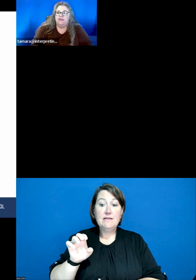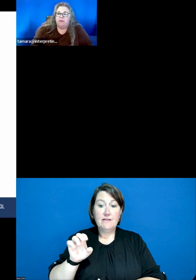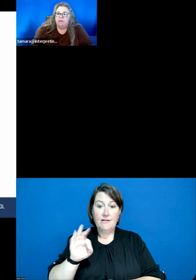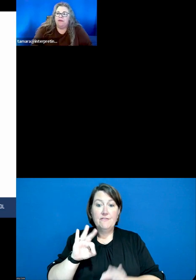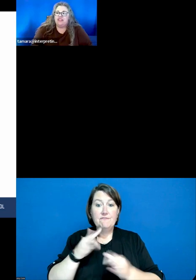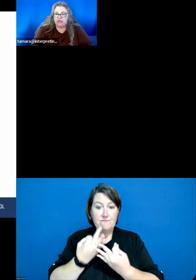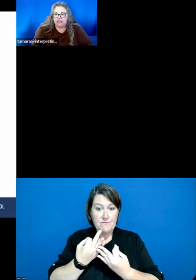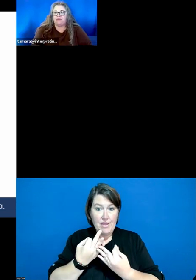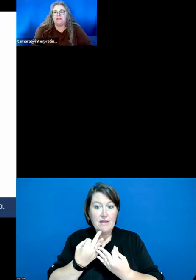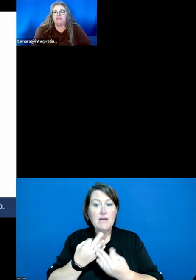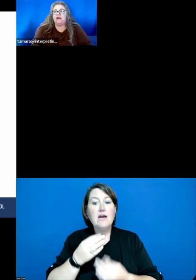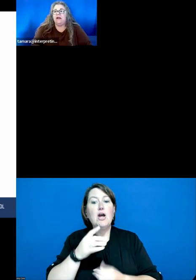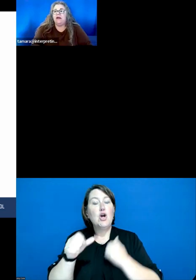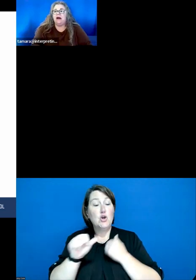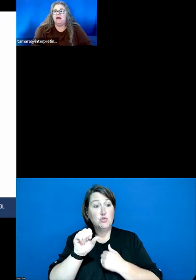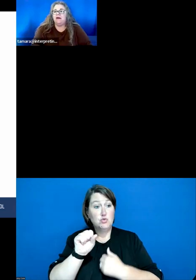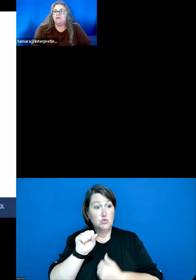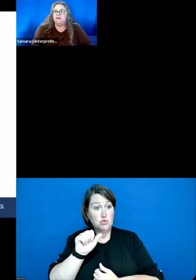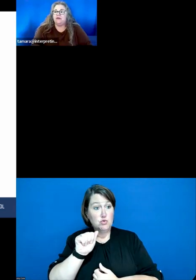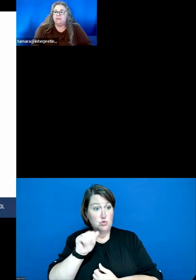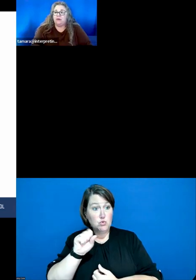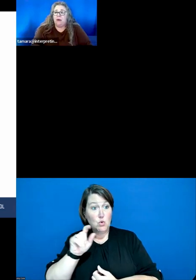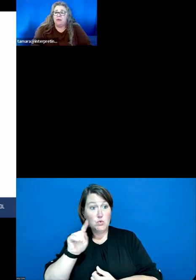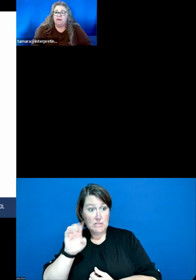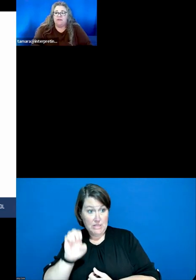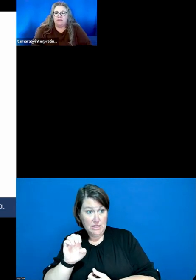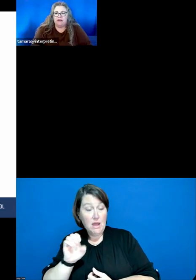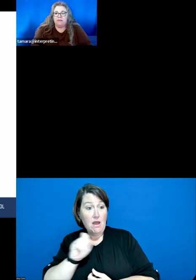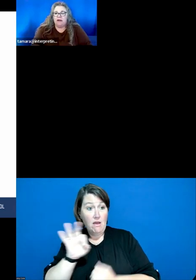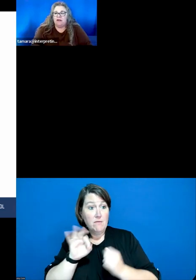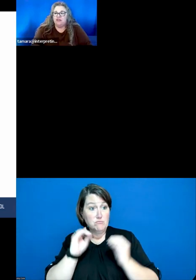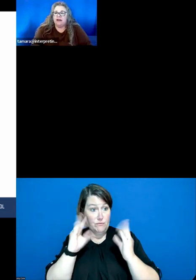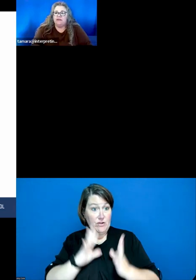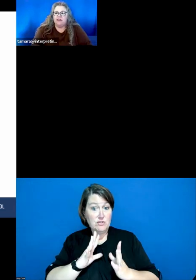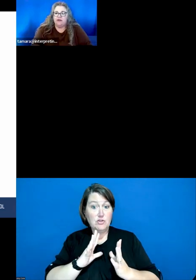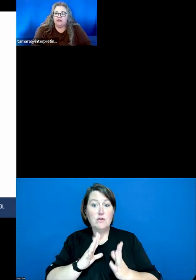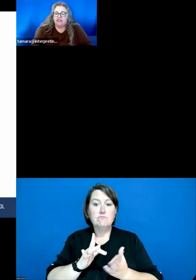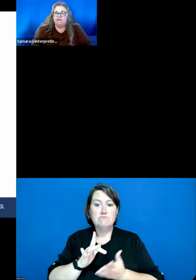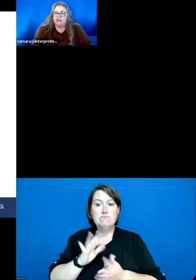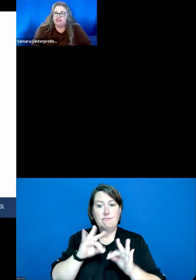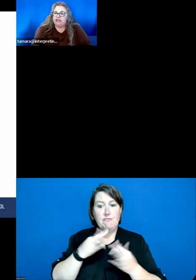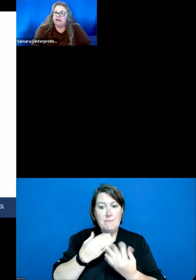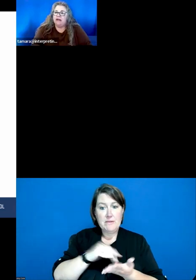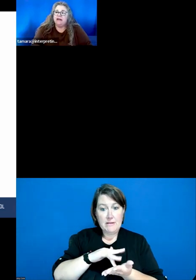the Associate Professor of the Department of Family and Medical Director of the University of Michigan